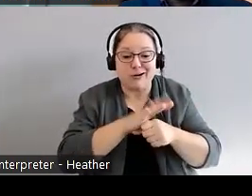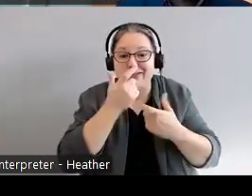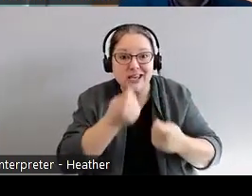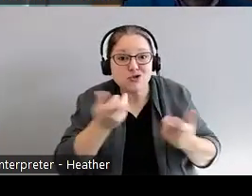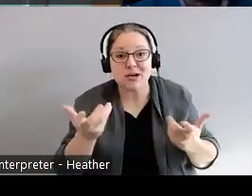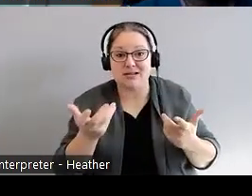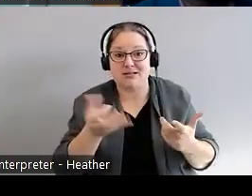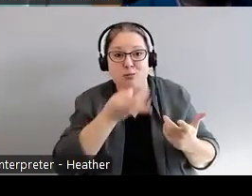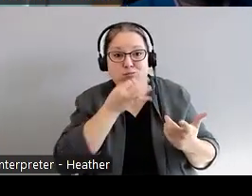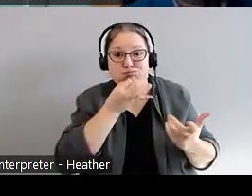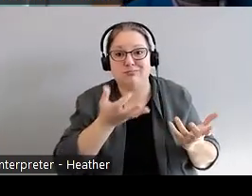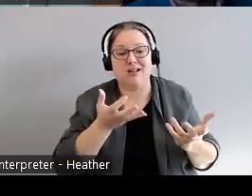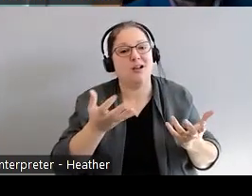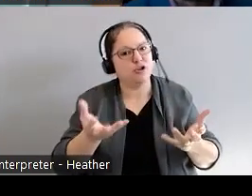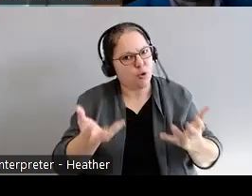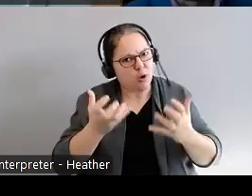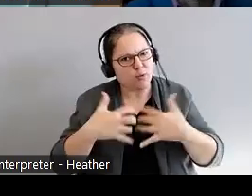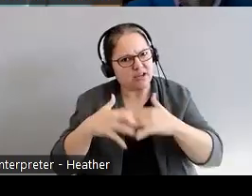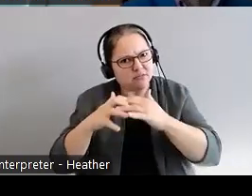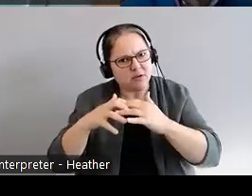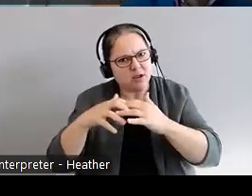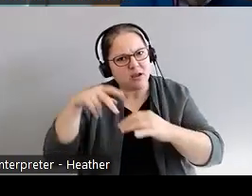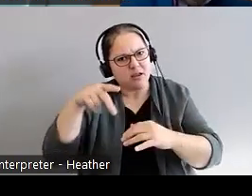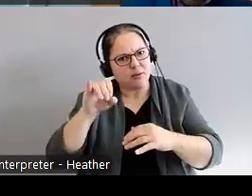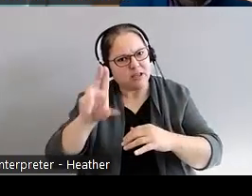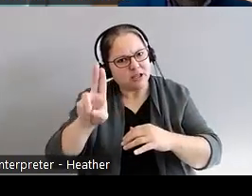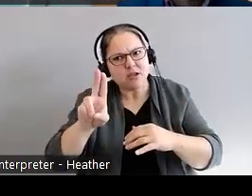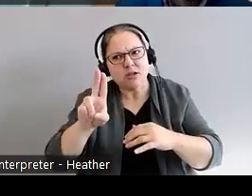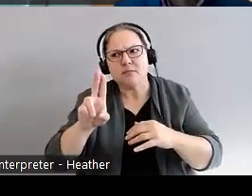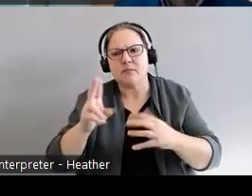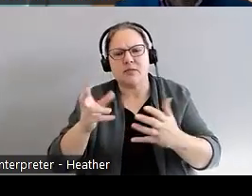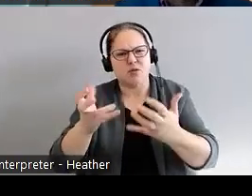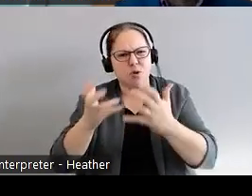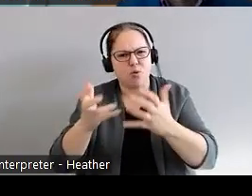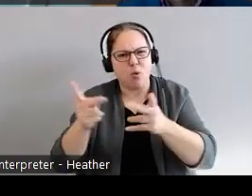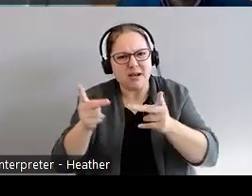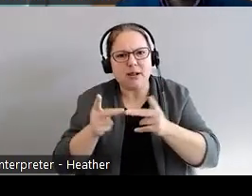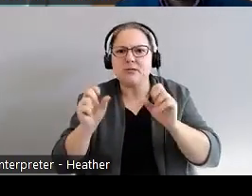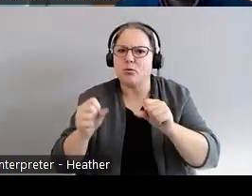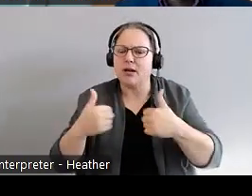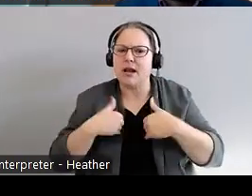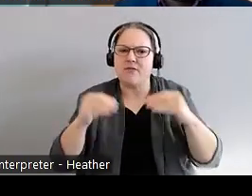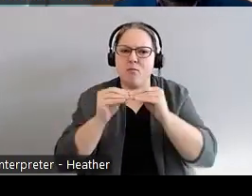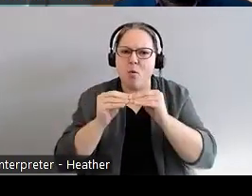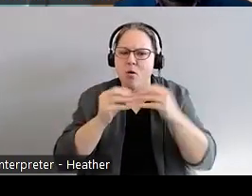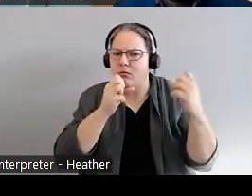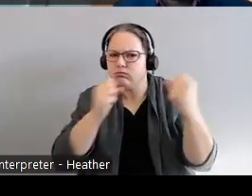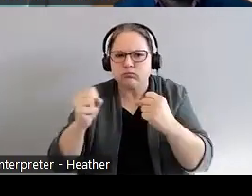uh the PQ, we wanted to pilot um a unit where we could provide focused uh care and services